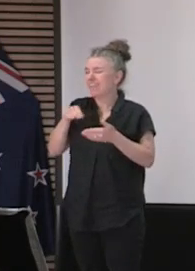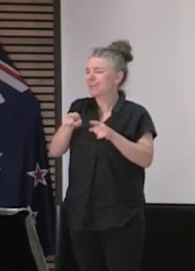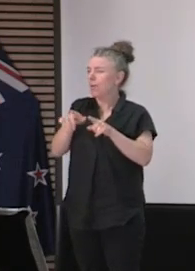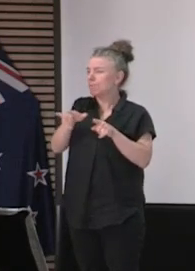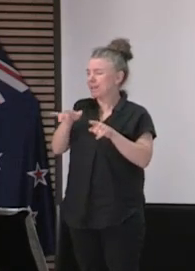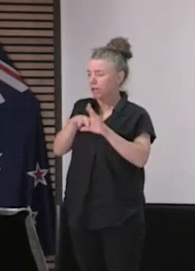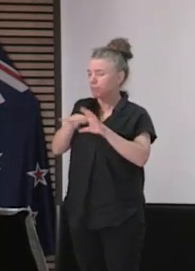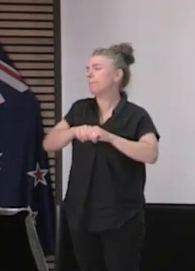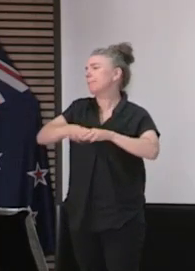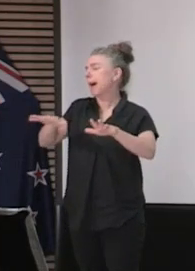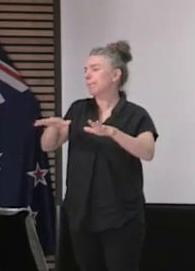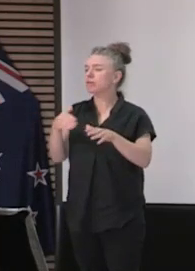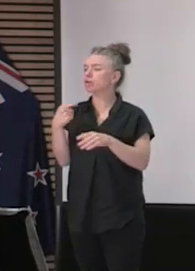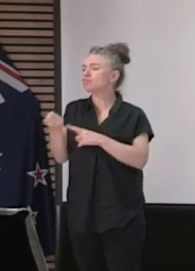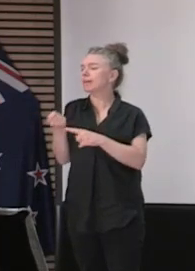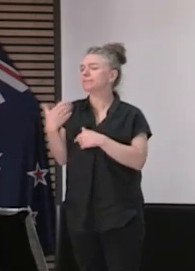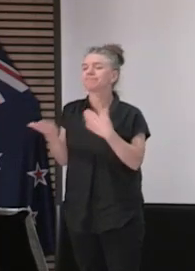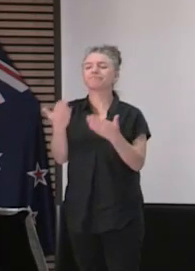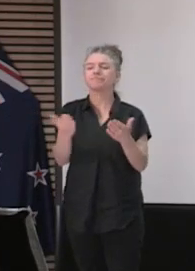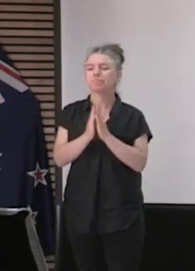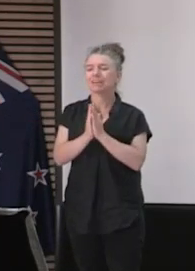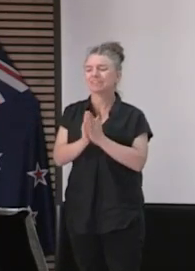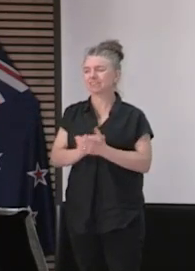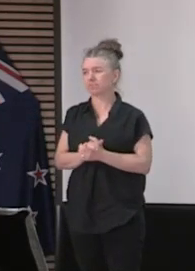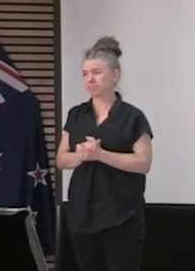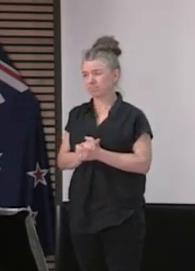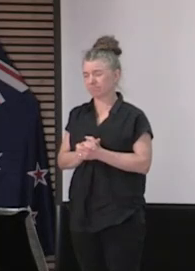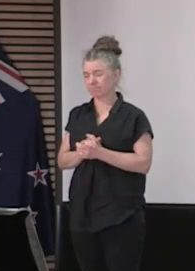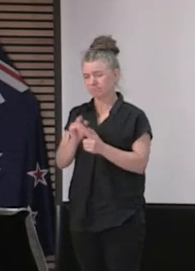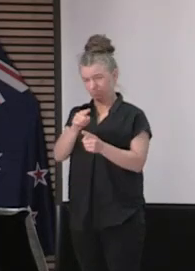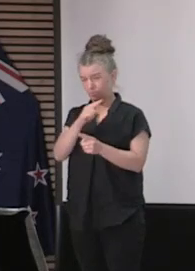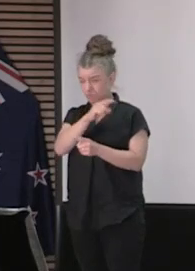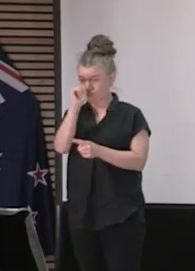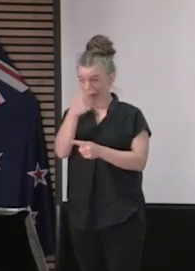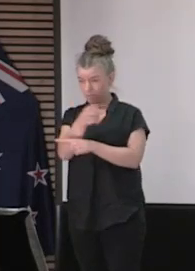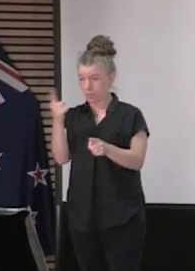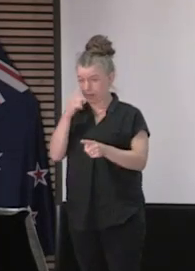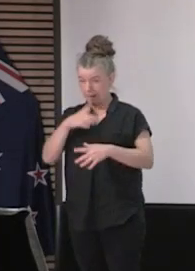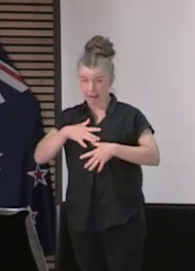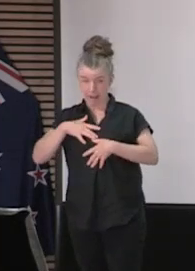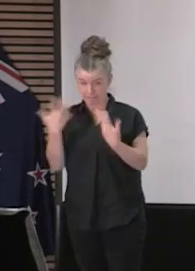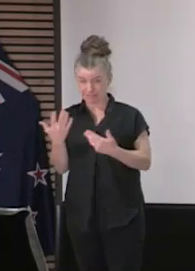It should neverhave happened. Do you acknowledgehow distressing that wouldhave been? Absolutely, absolutely I do.